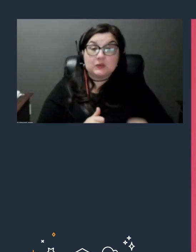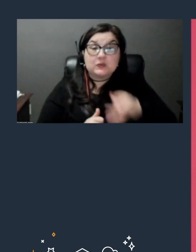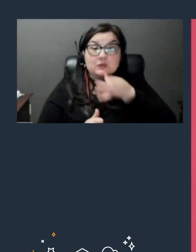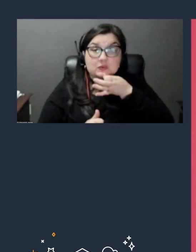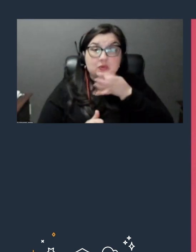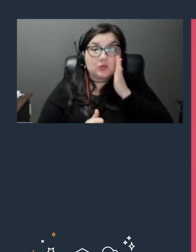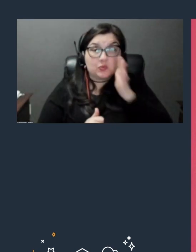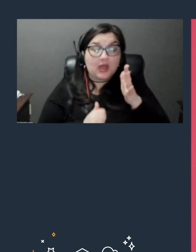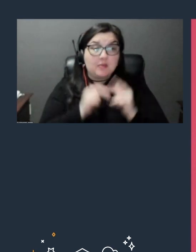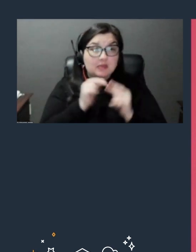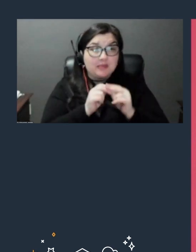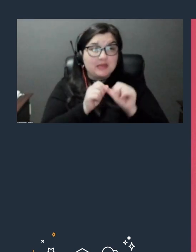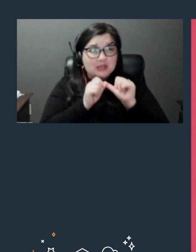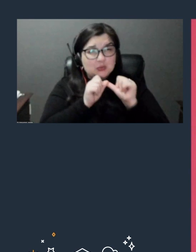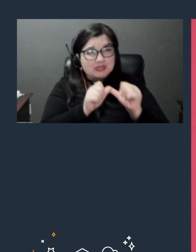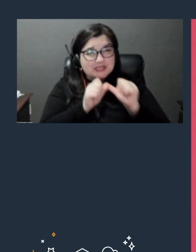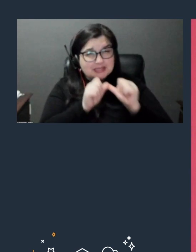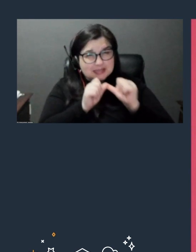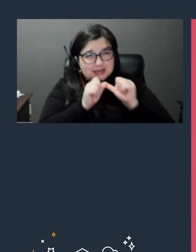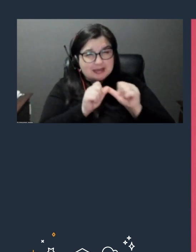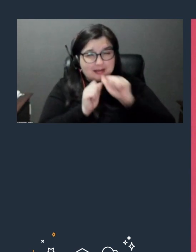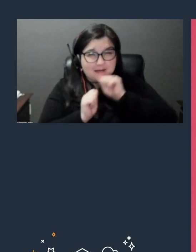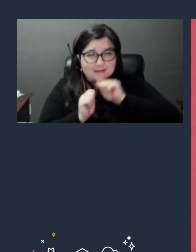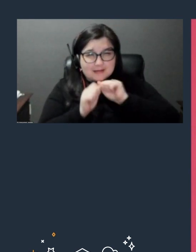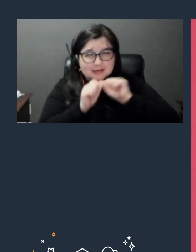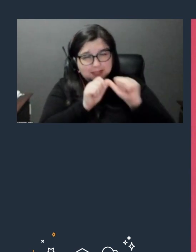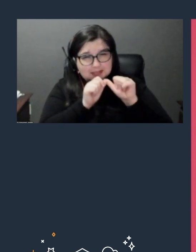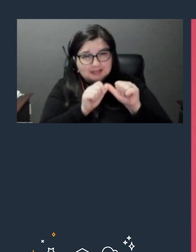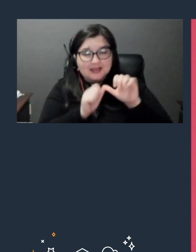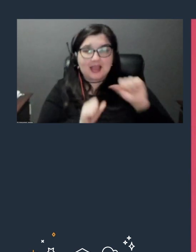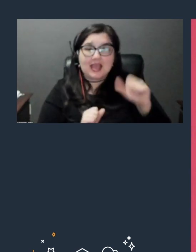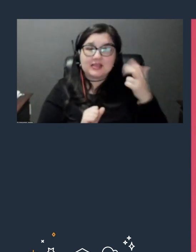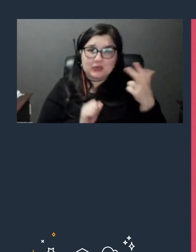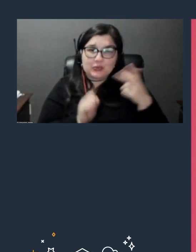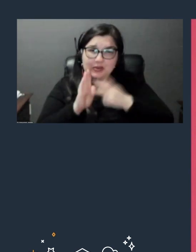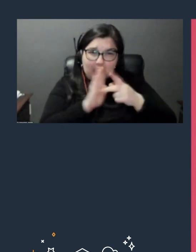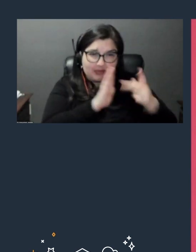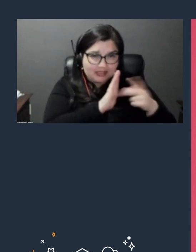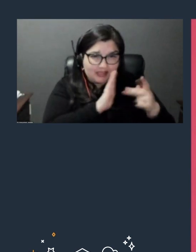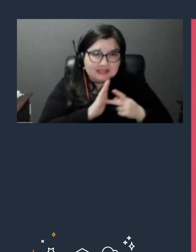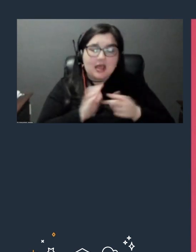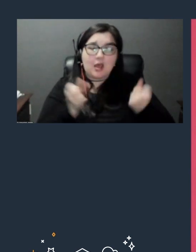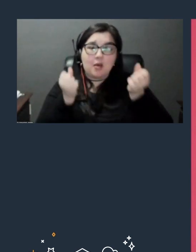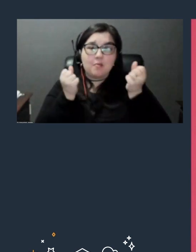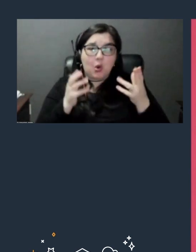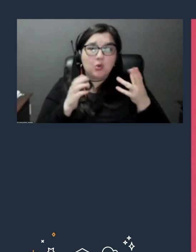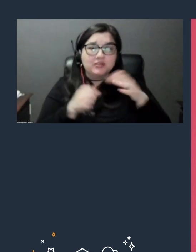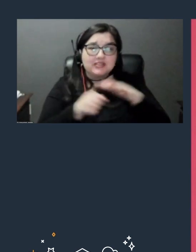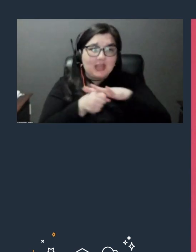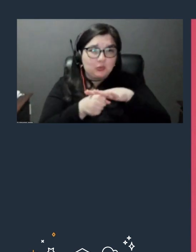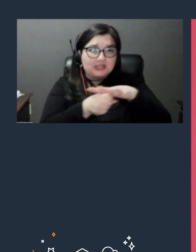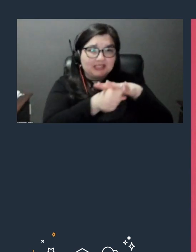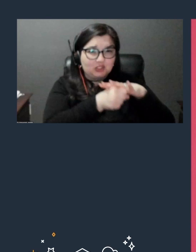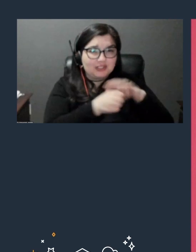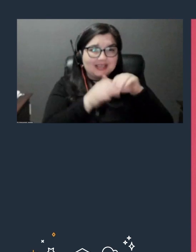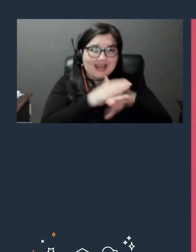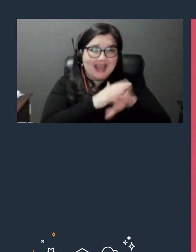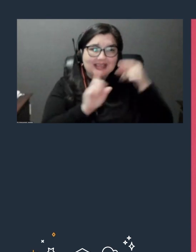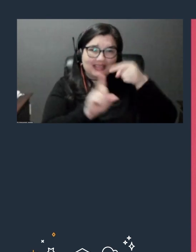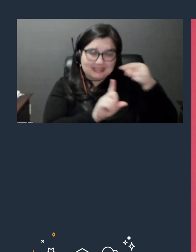multi-region storage architectures using S3 replication and S3 multi-region access points. You're gonna hear from Aditya and Neha about